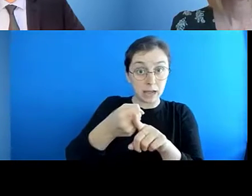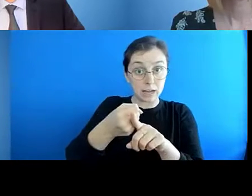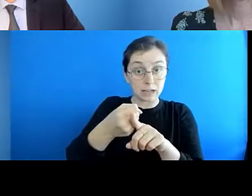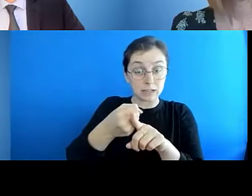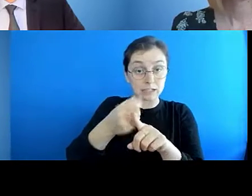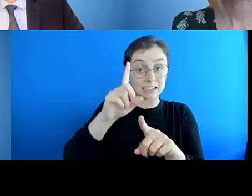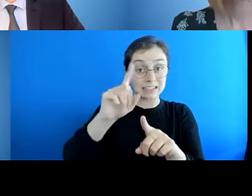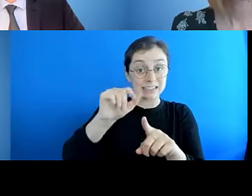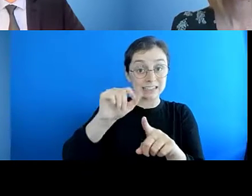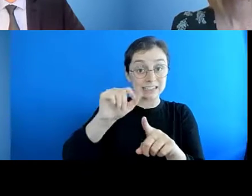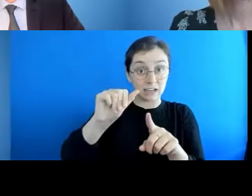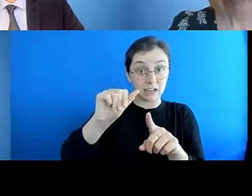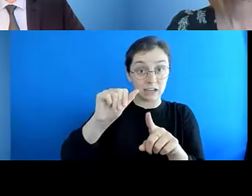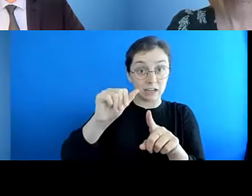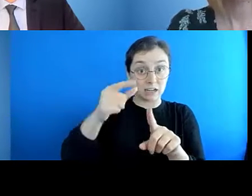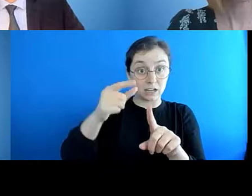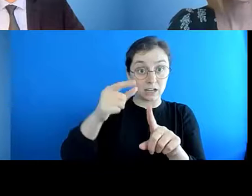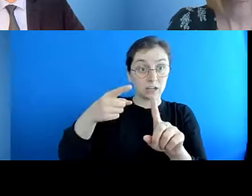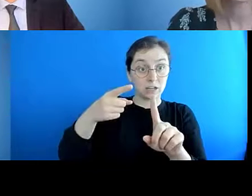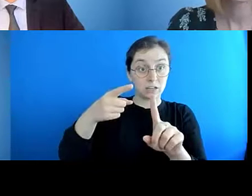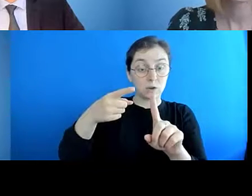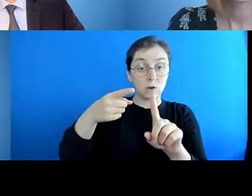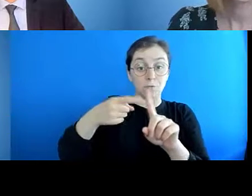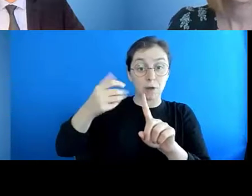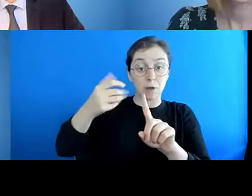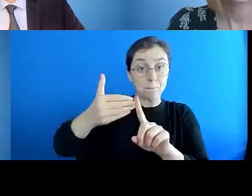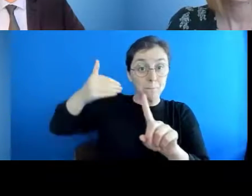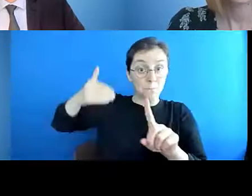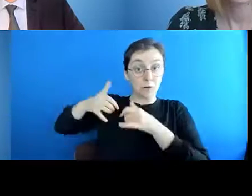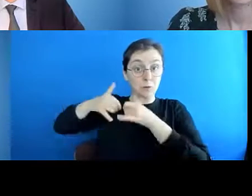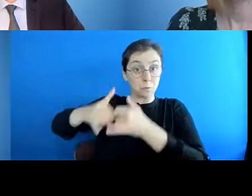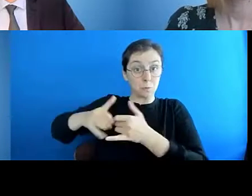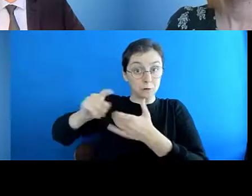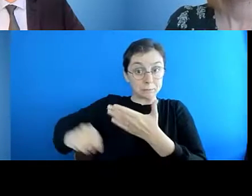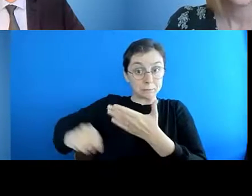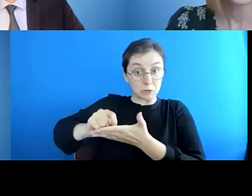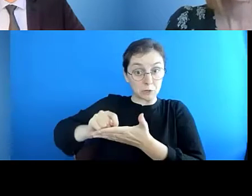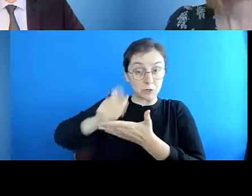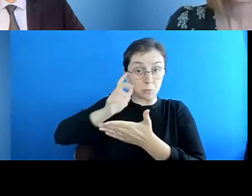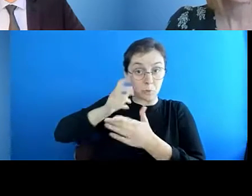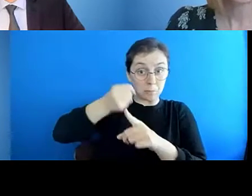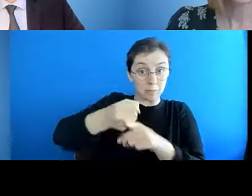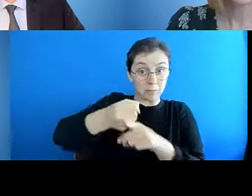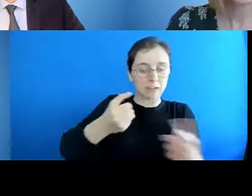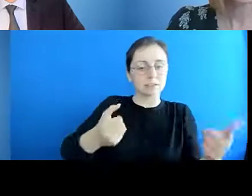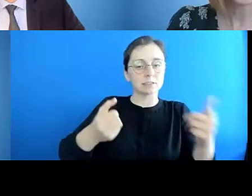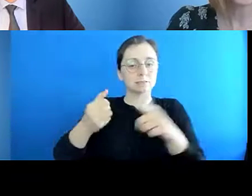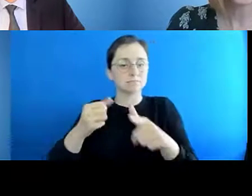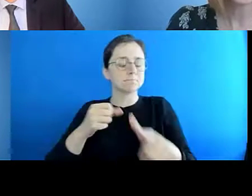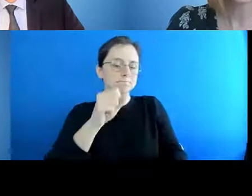that were under kind of the prior award period? Cindy Danielson: Sure, so, yeah, for those projects